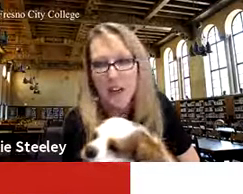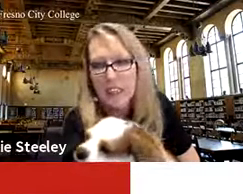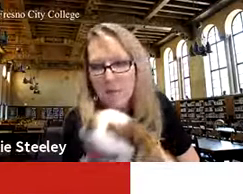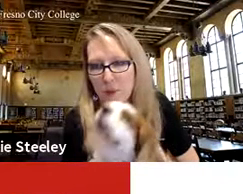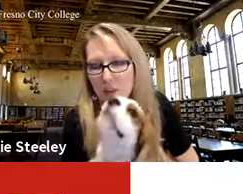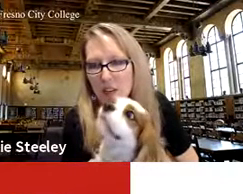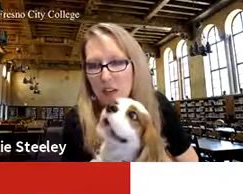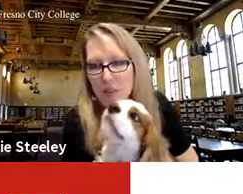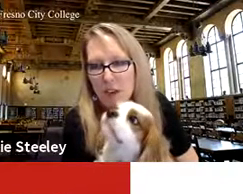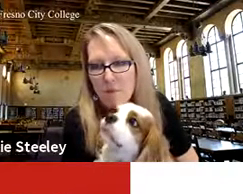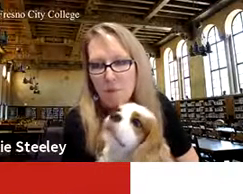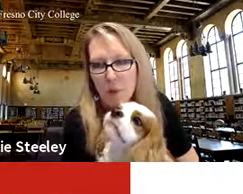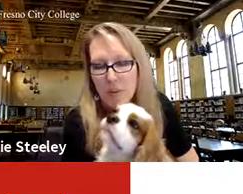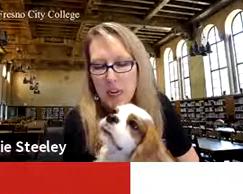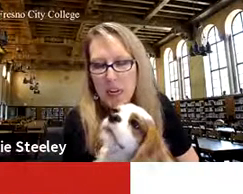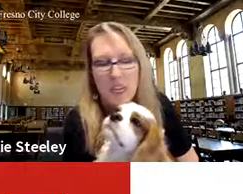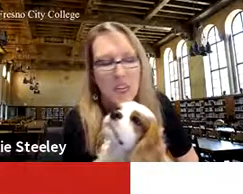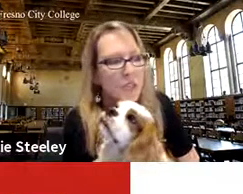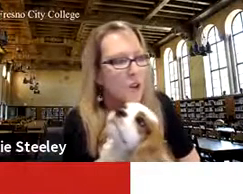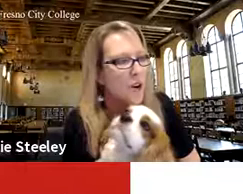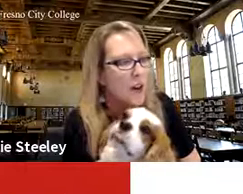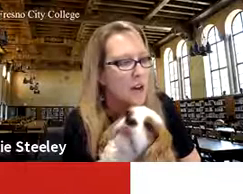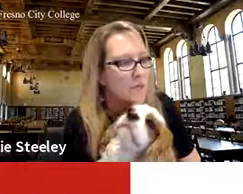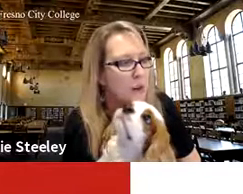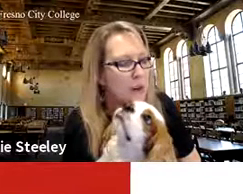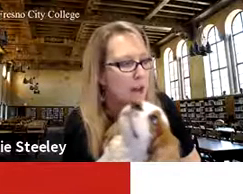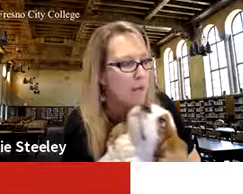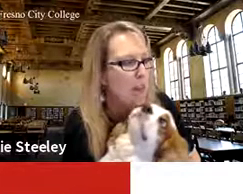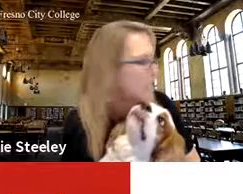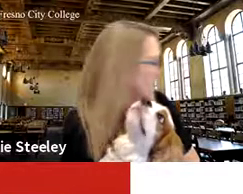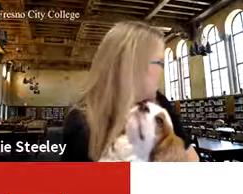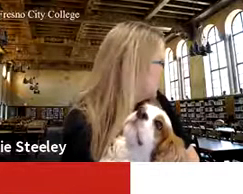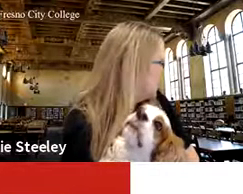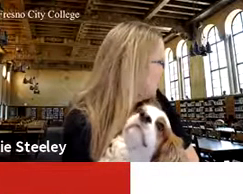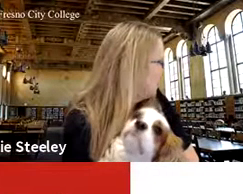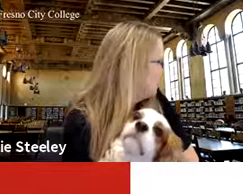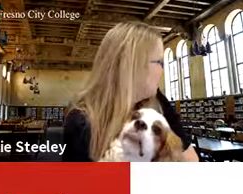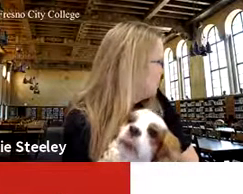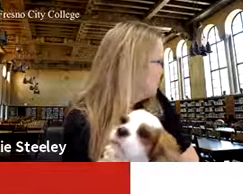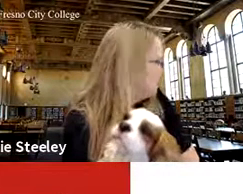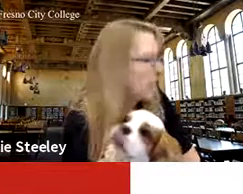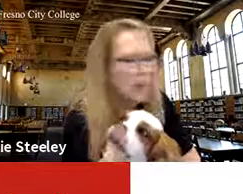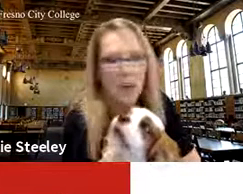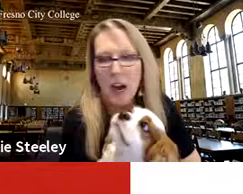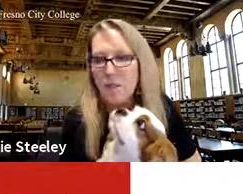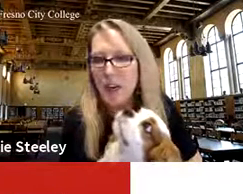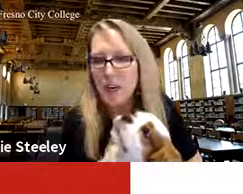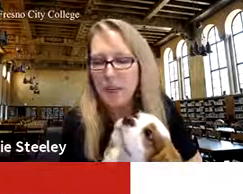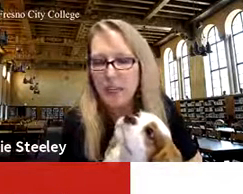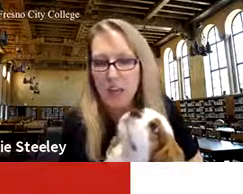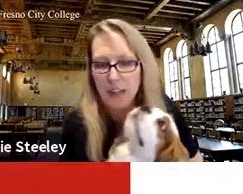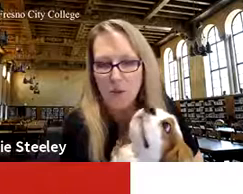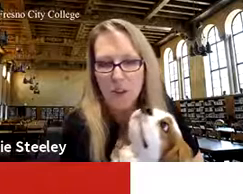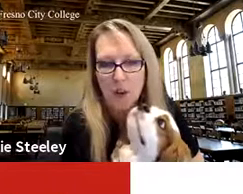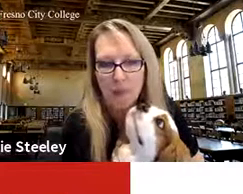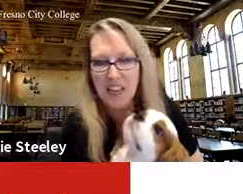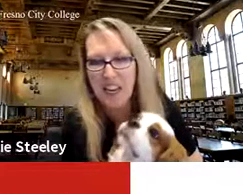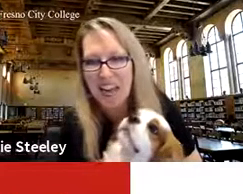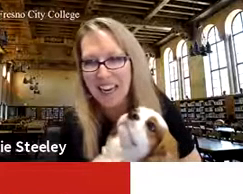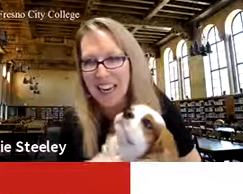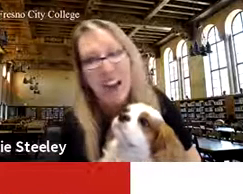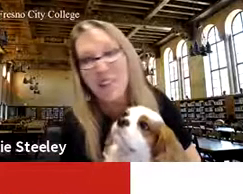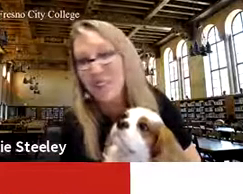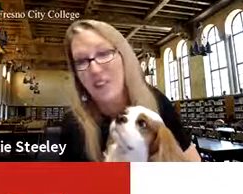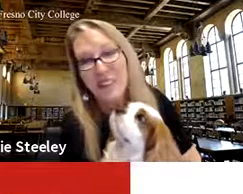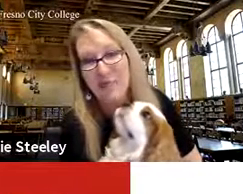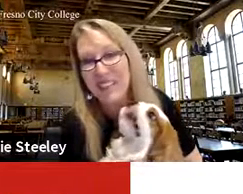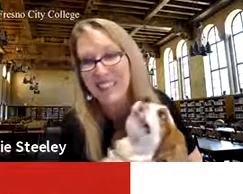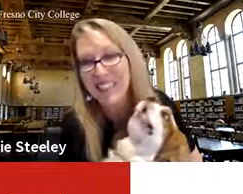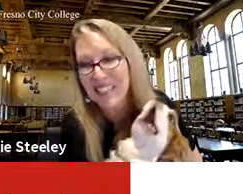examples, time permitting. So I'm not gonna, I'm not going to be dishonest with you, I'm gonna have it run through this presentation